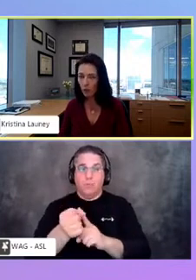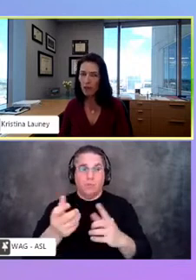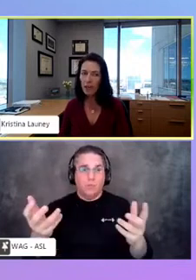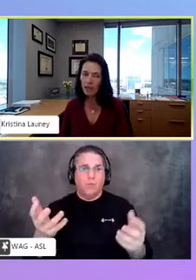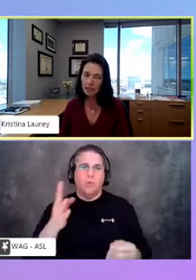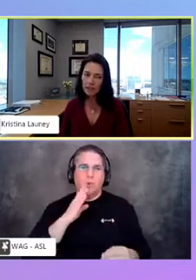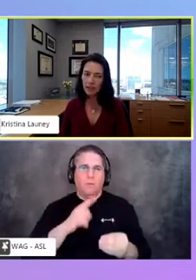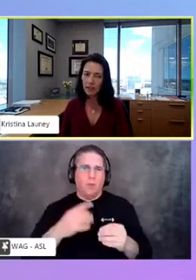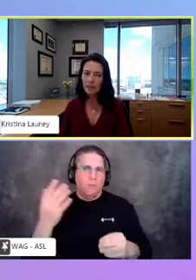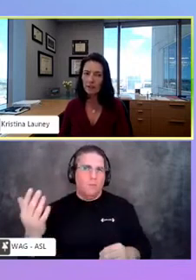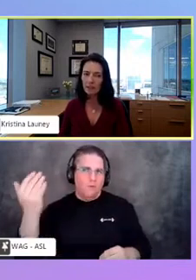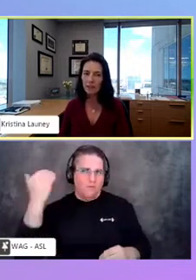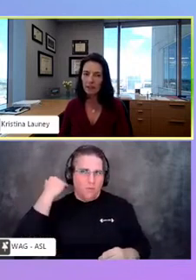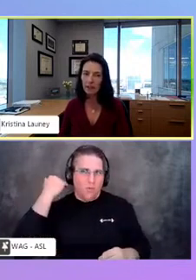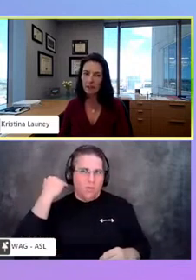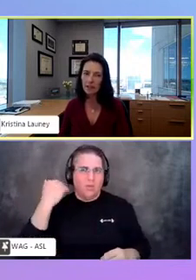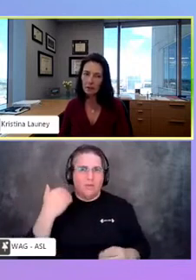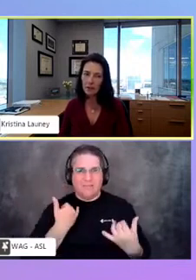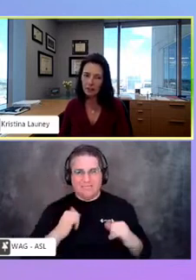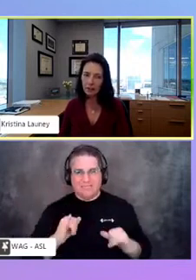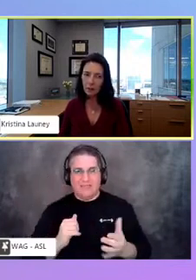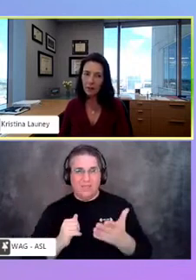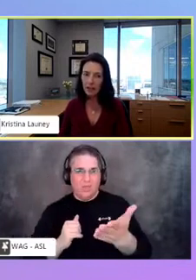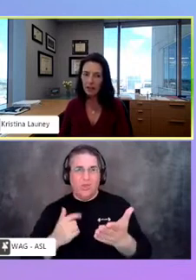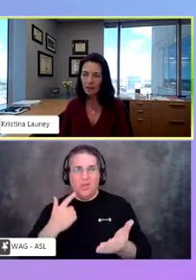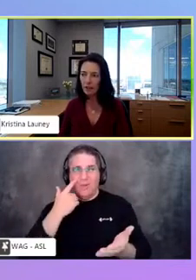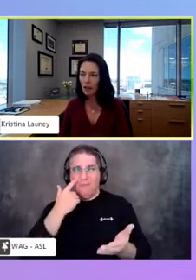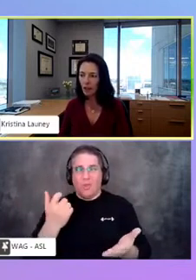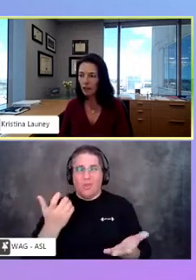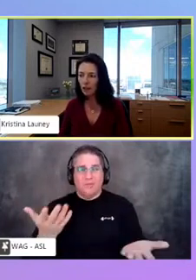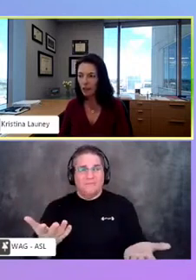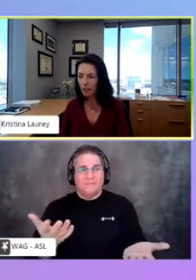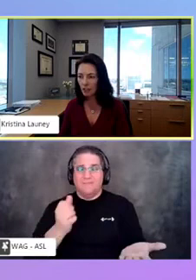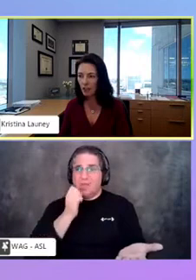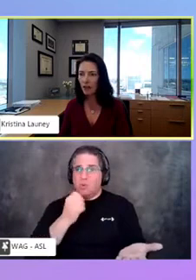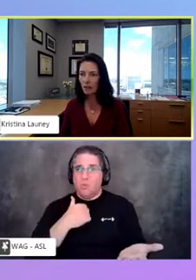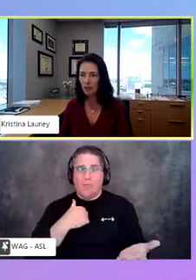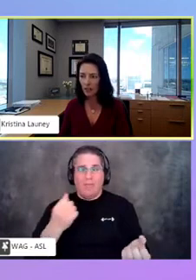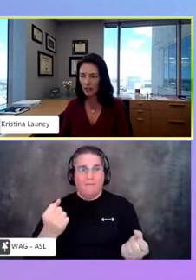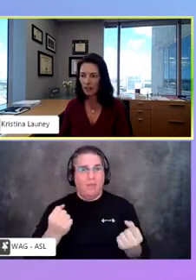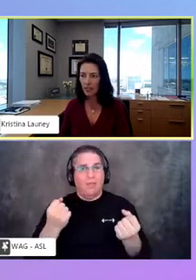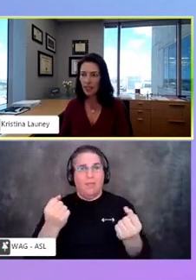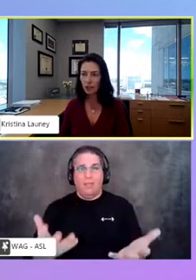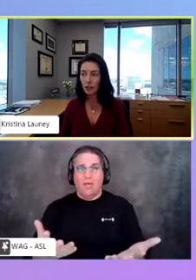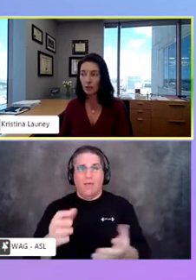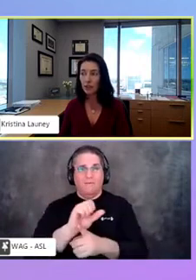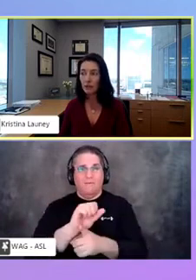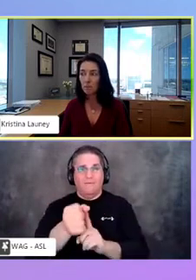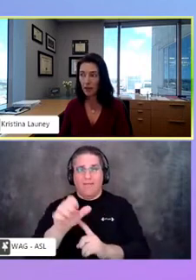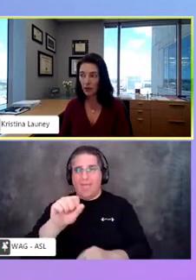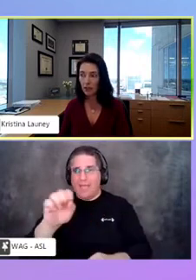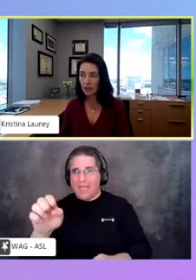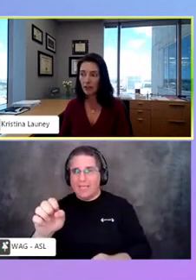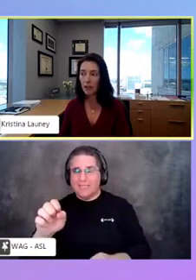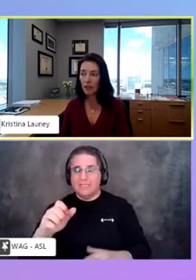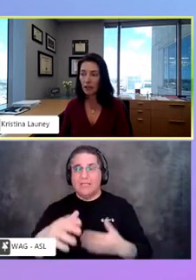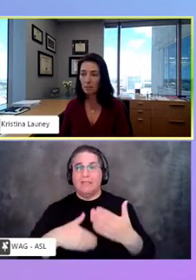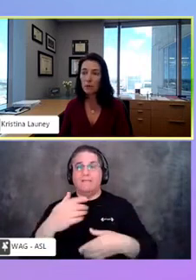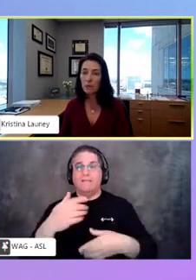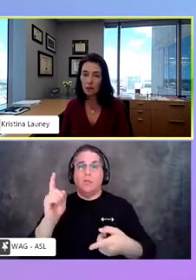which you can all read on on the presentation is we would like cases that we talked about before. I still have